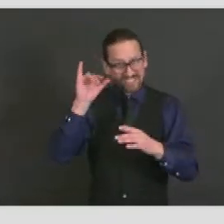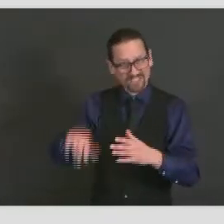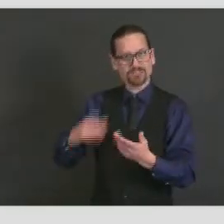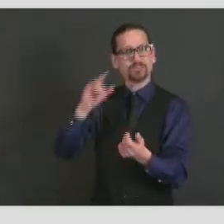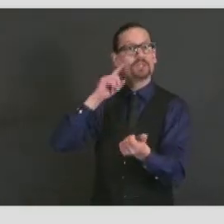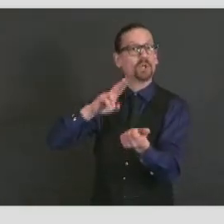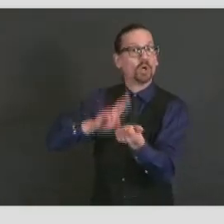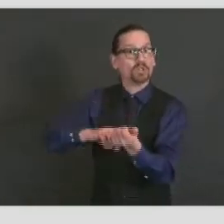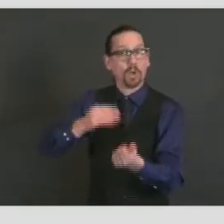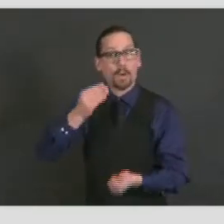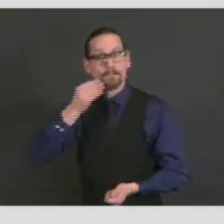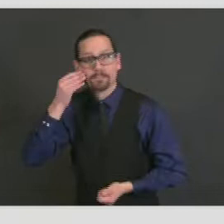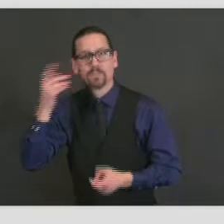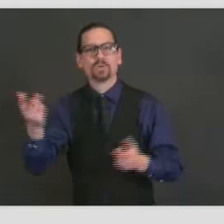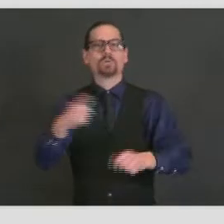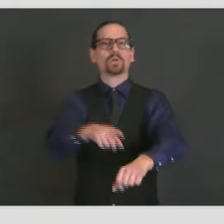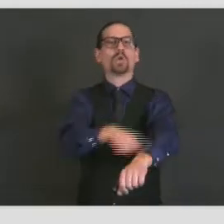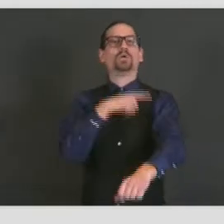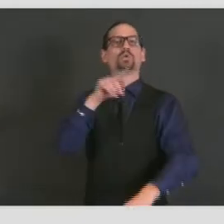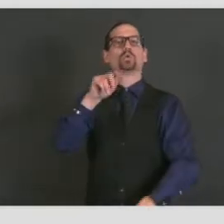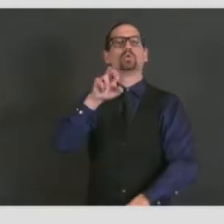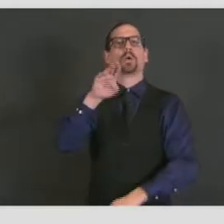VERY GOOD WAY. WE'VE ALSO SEEN GREAT RESULTS IN A LONG-TERM